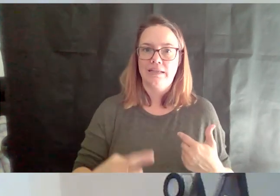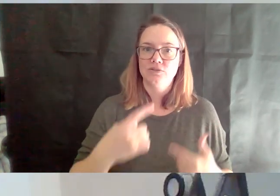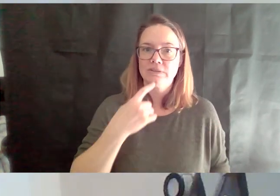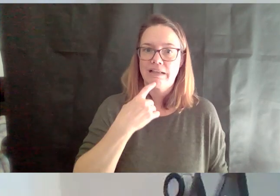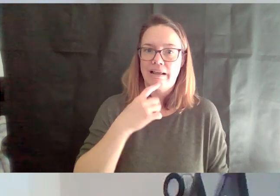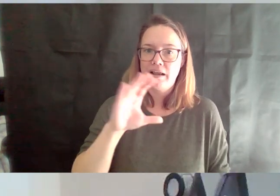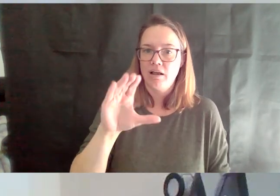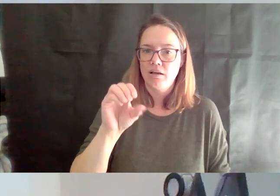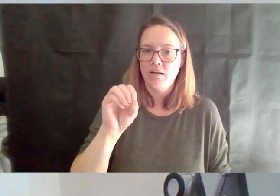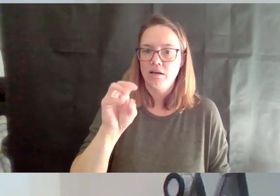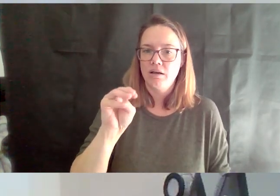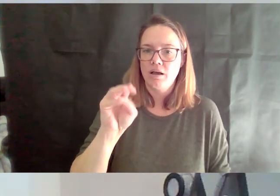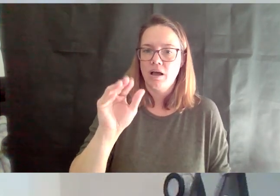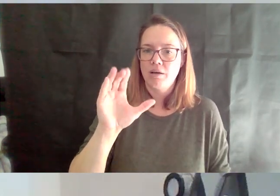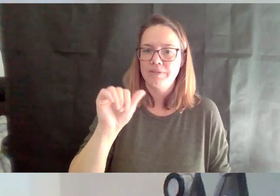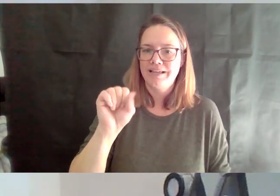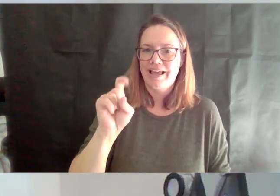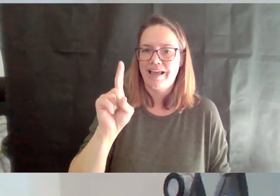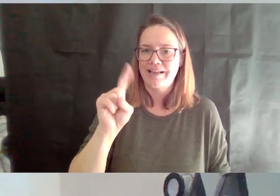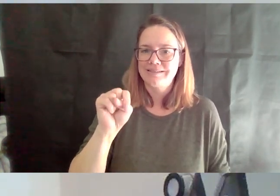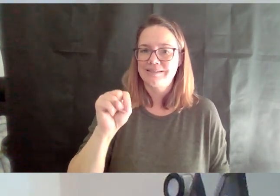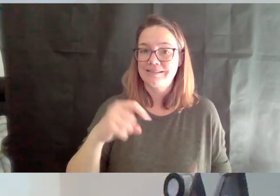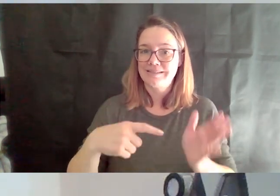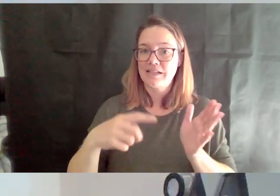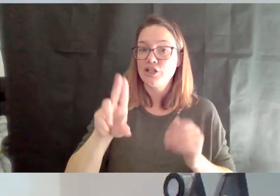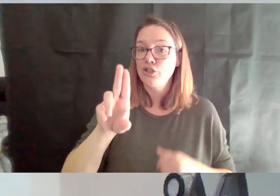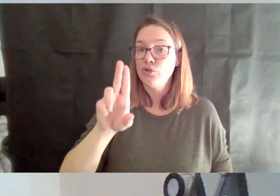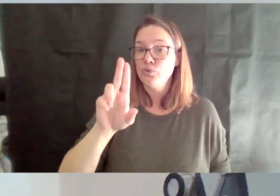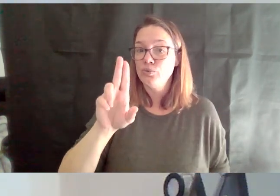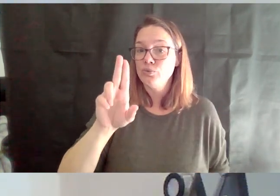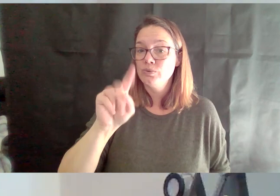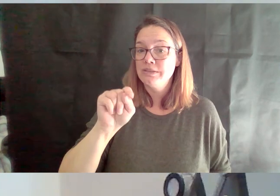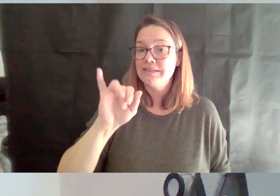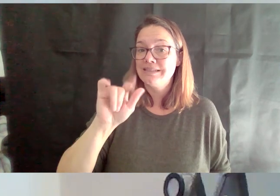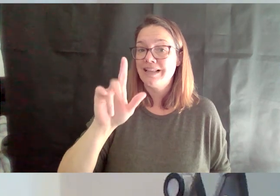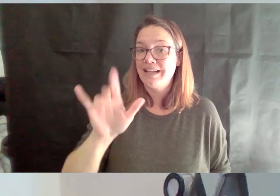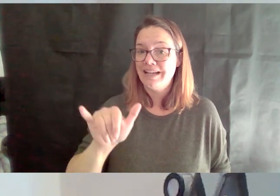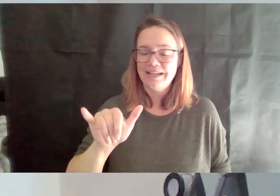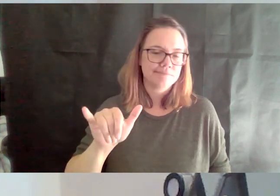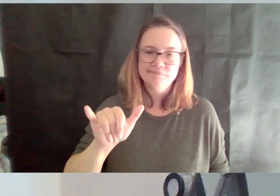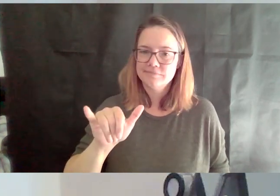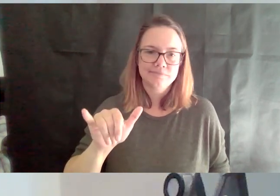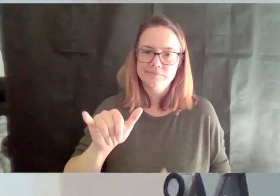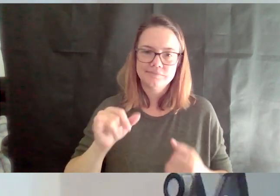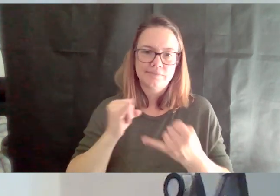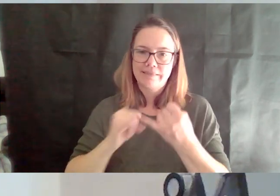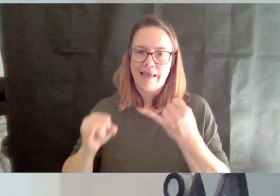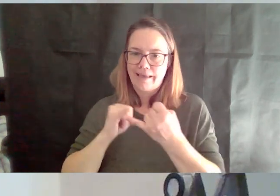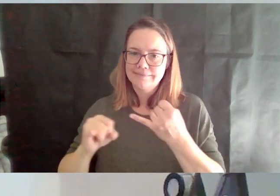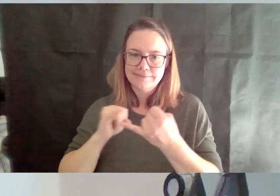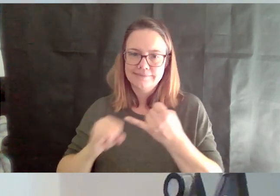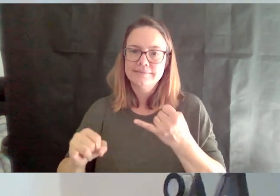It's not a utility. That's entertainment. So that's prioritized last. But we make sure there's money for food and things like that,